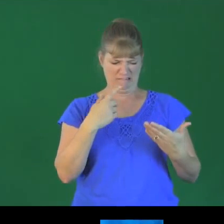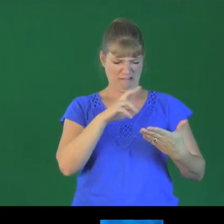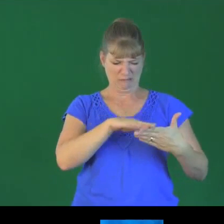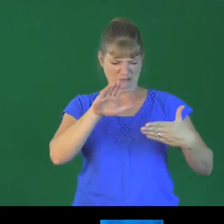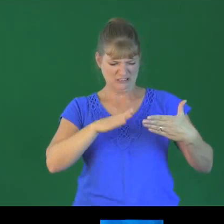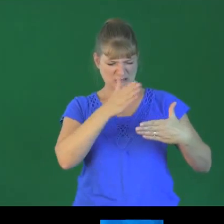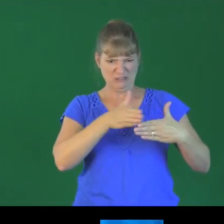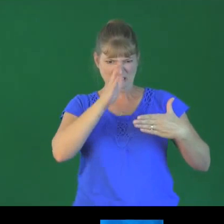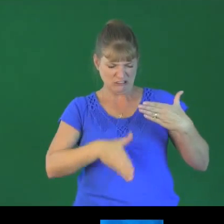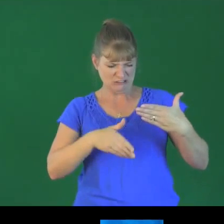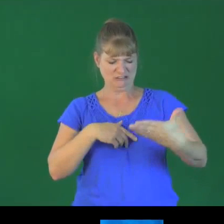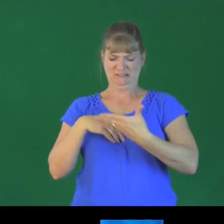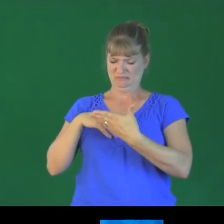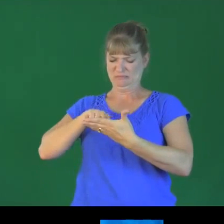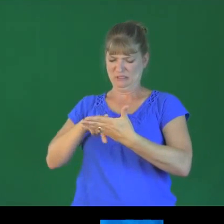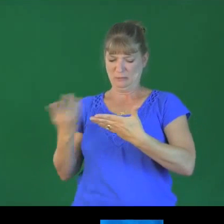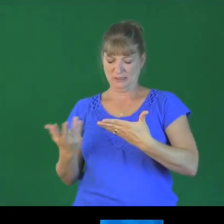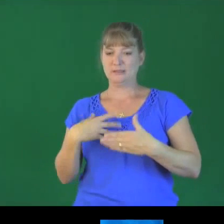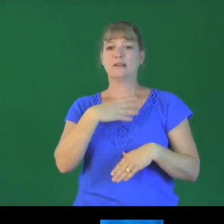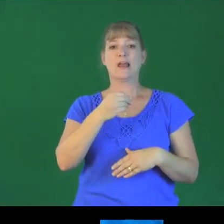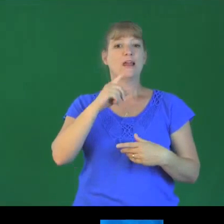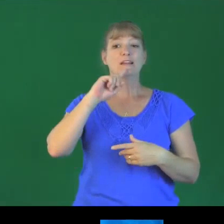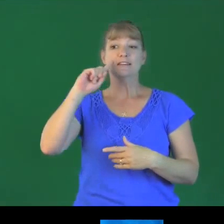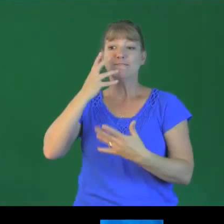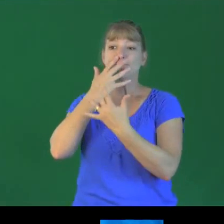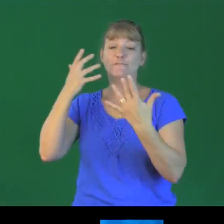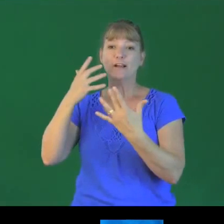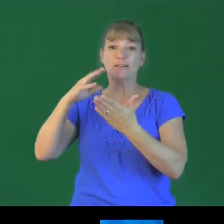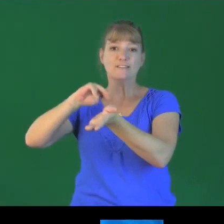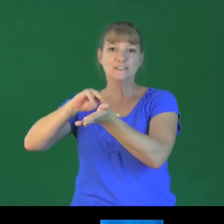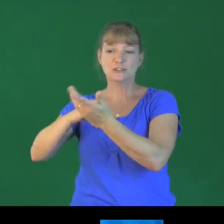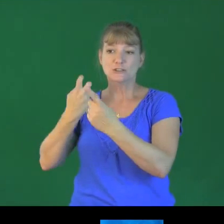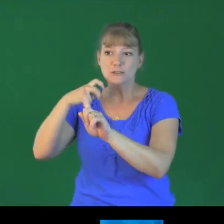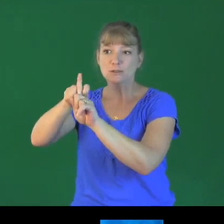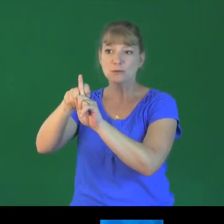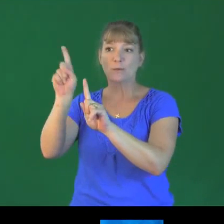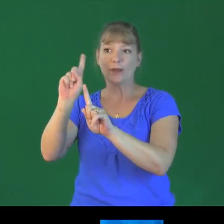and how to find a Deaf-friendly physician.